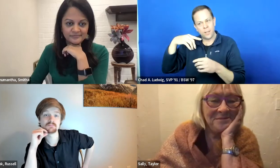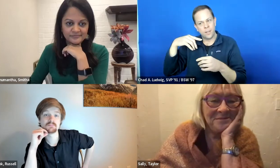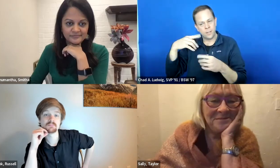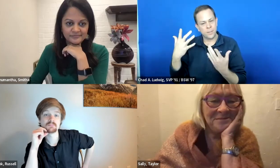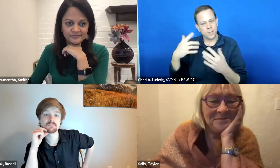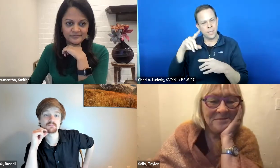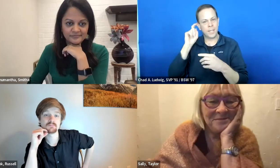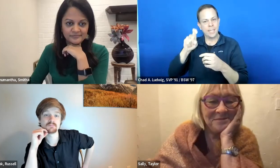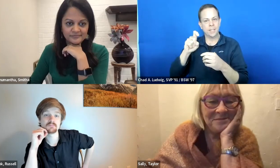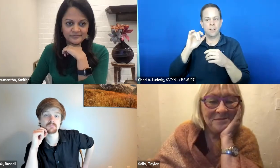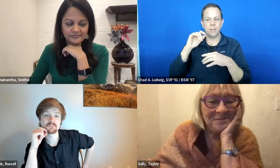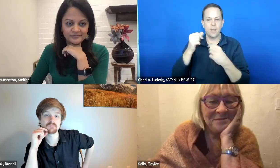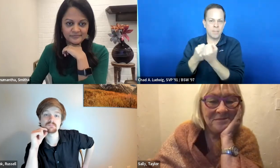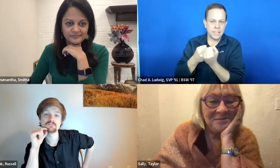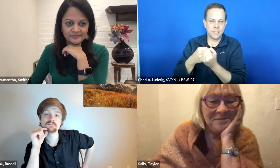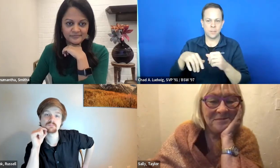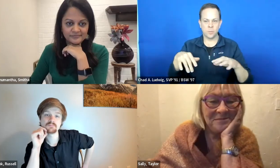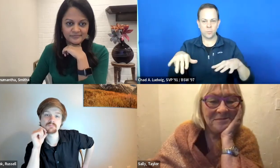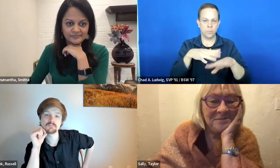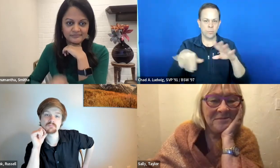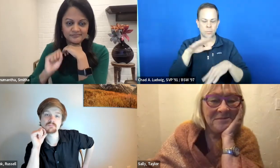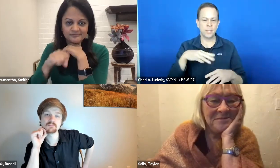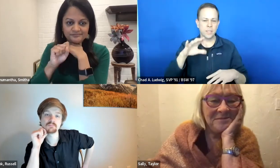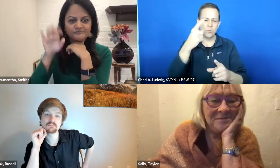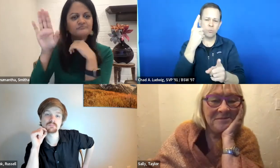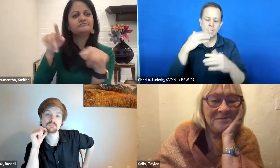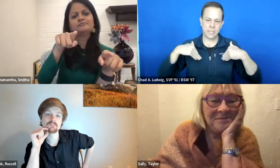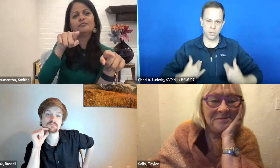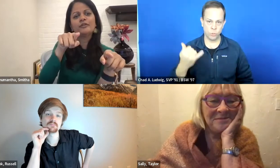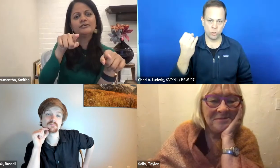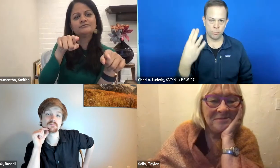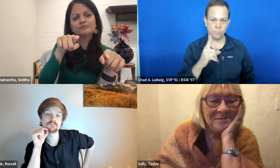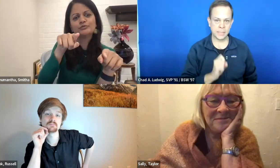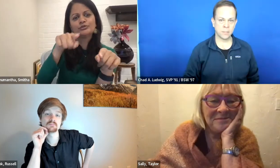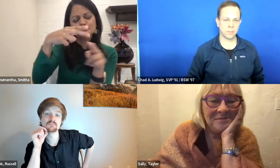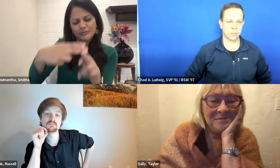Again, I think it's really important that we need to advocate and support one another.